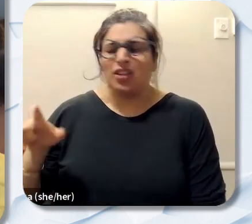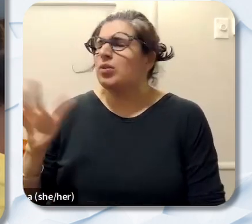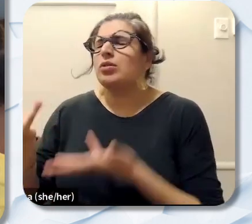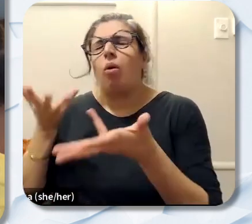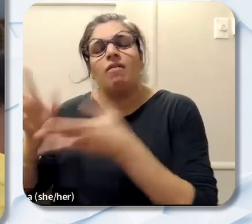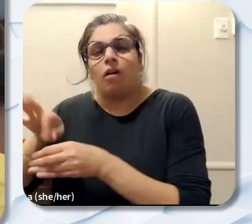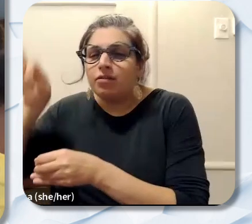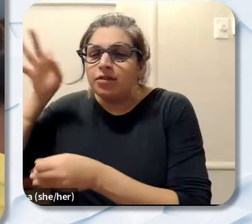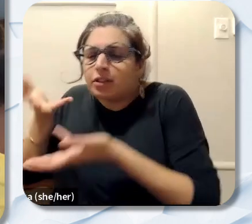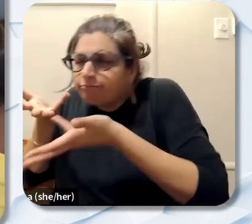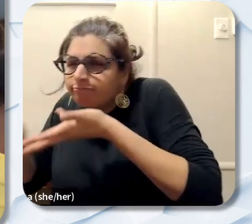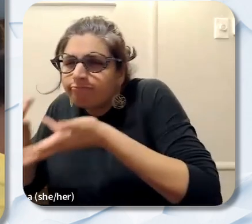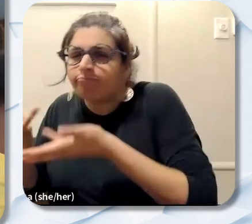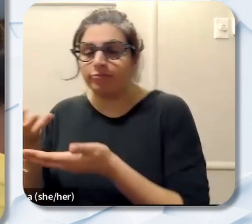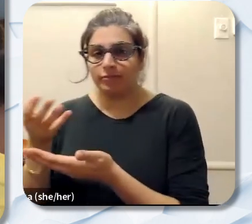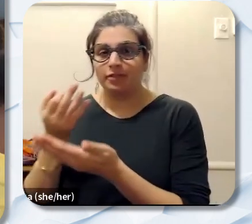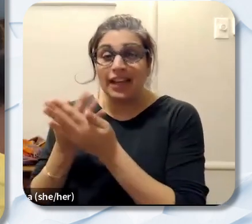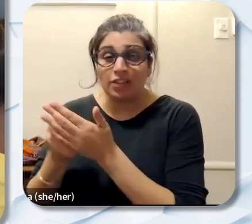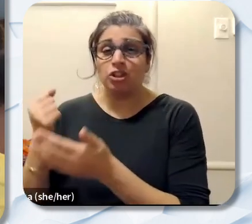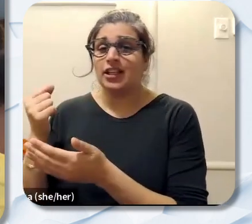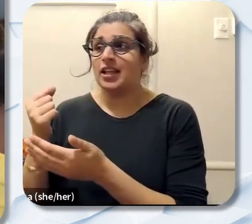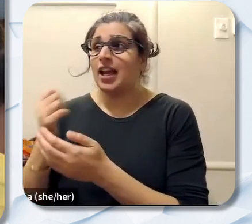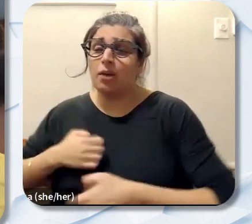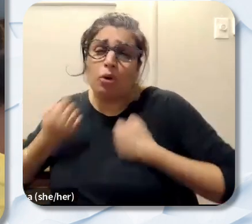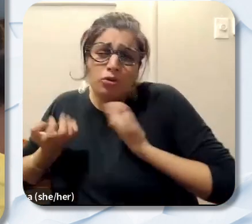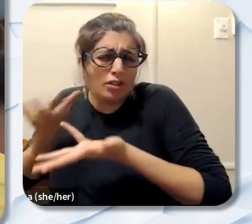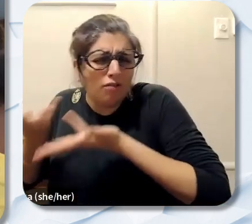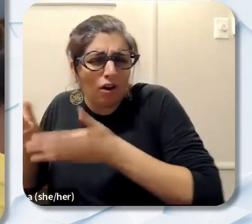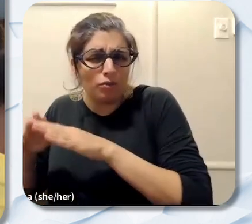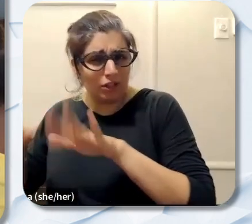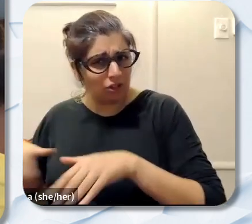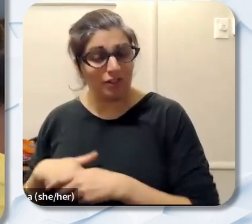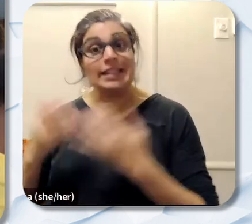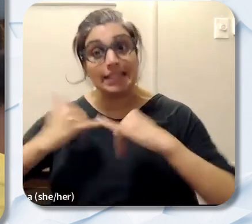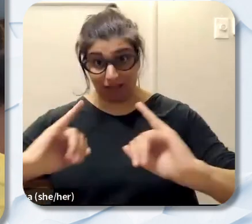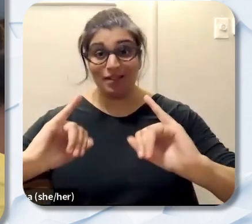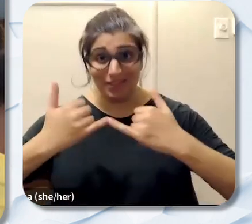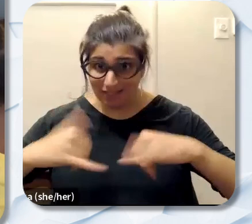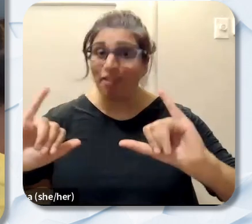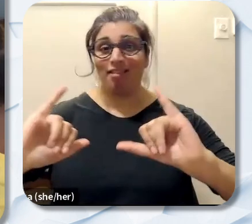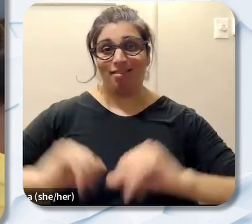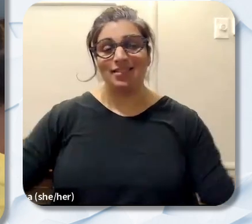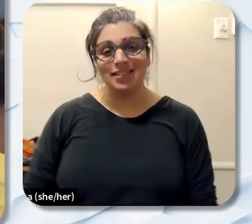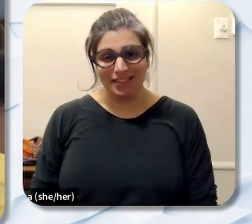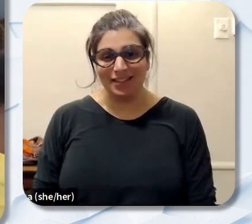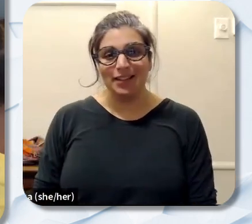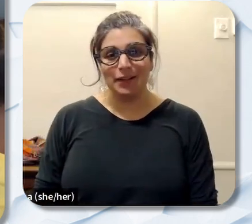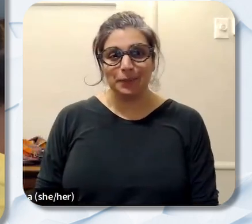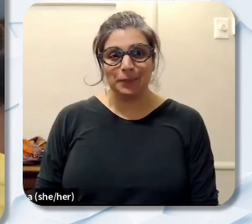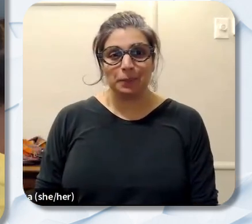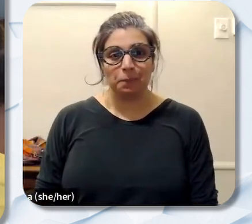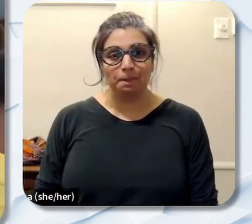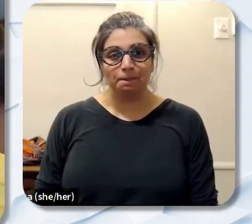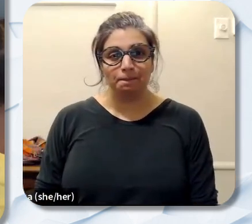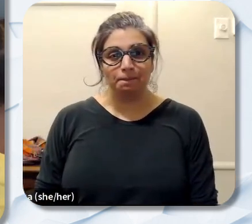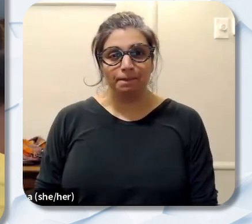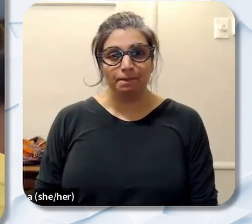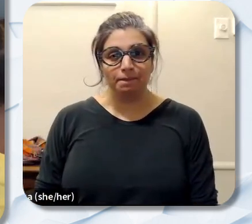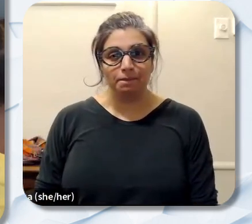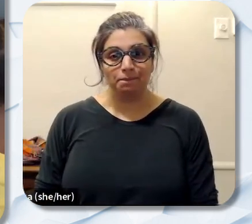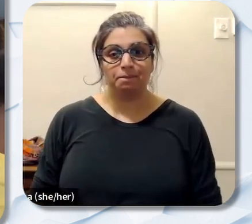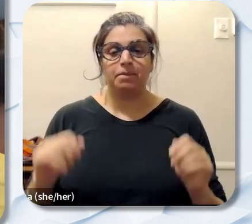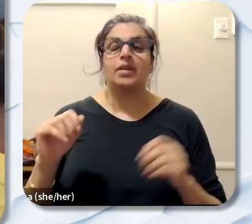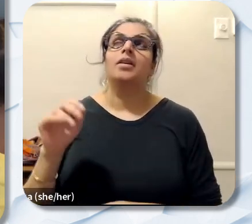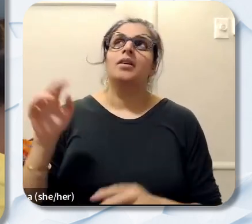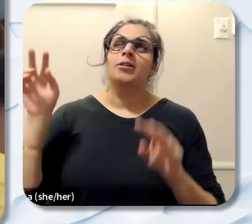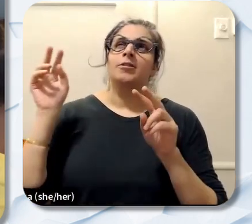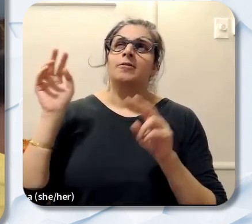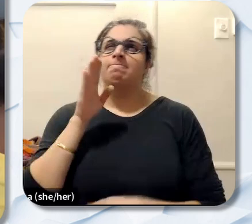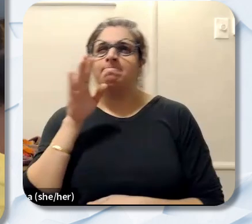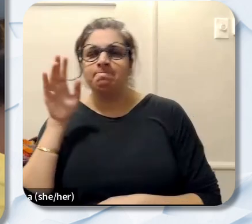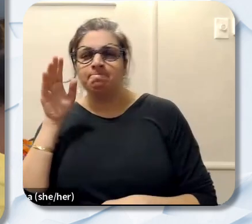financially and emotionally and still does. Looking toward our future we need more African